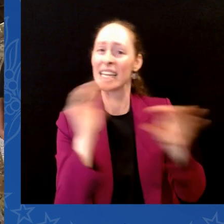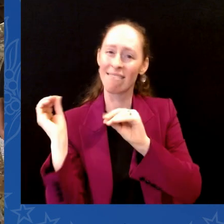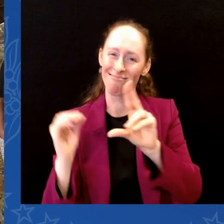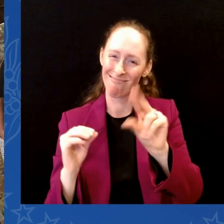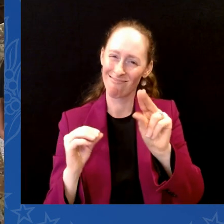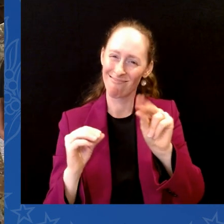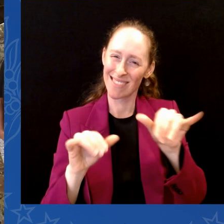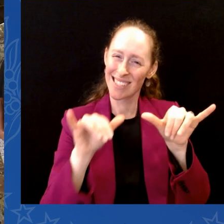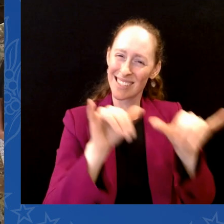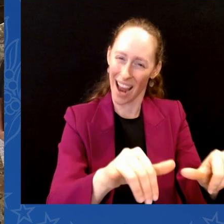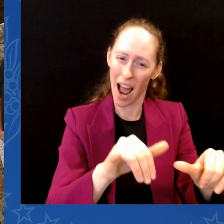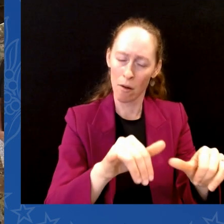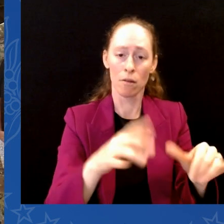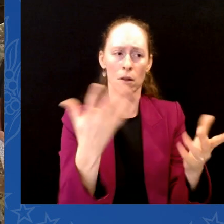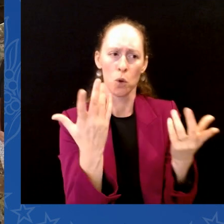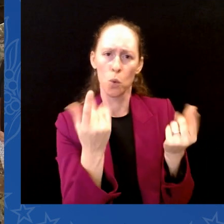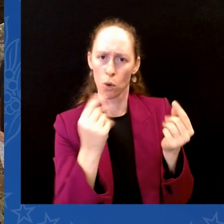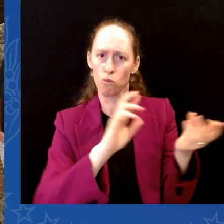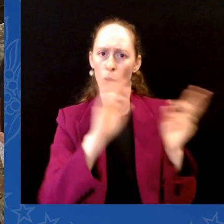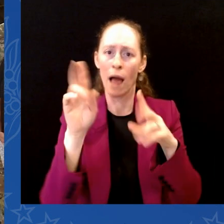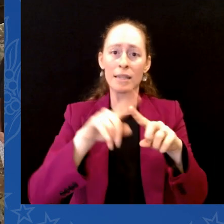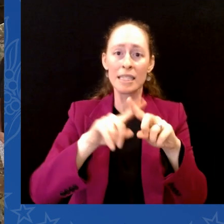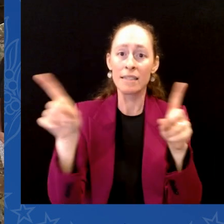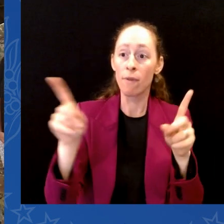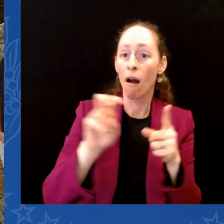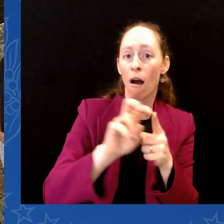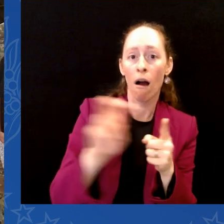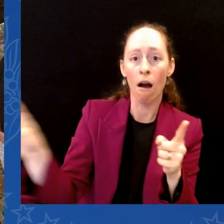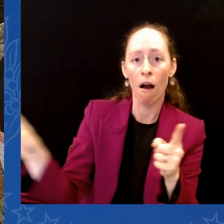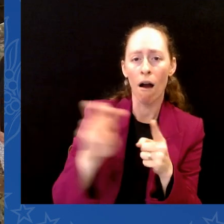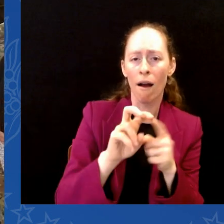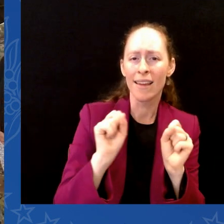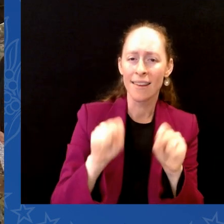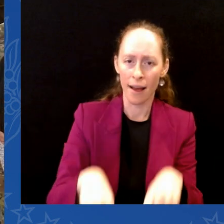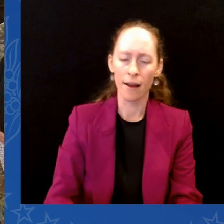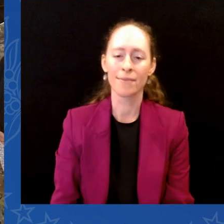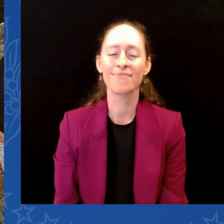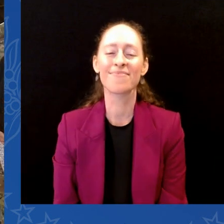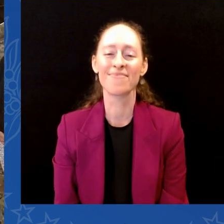for emergency repairs to the Sanibel Causeway. So that's going to take a little bit longer.